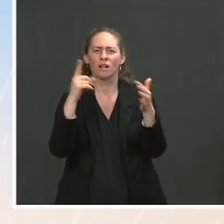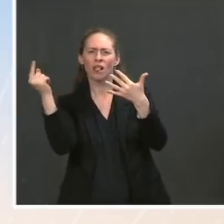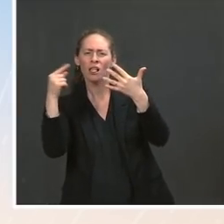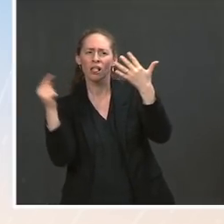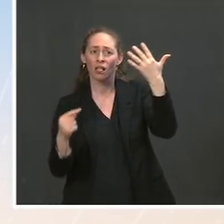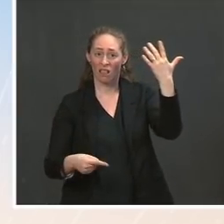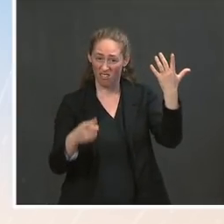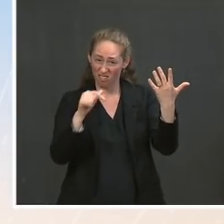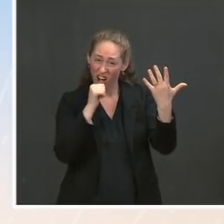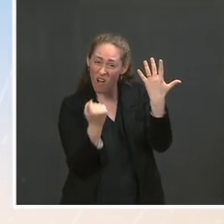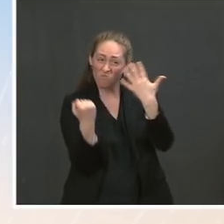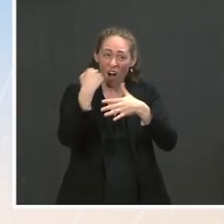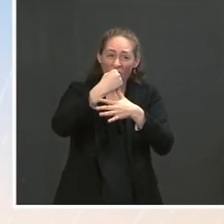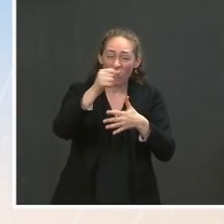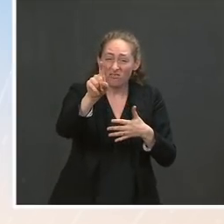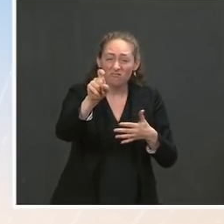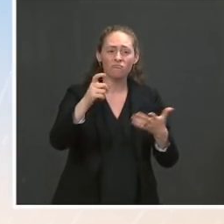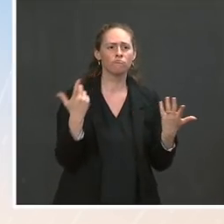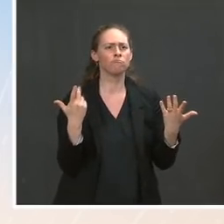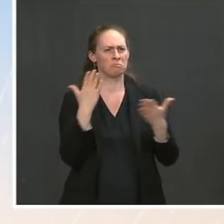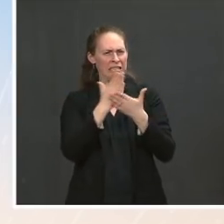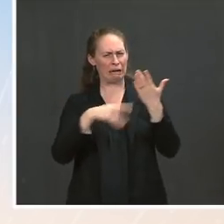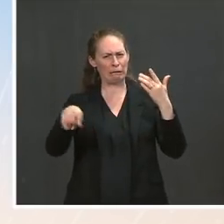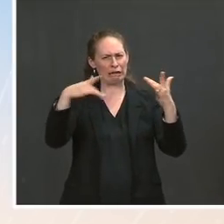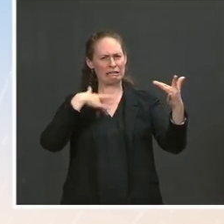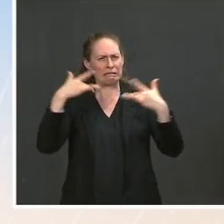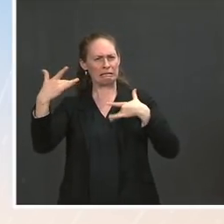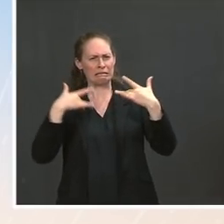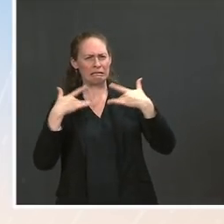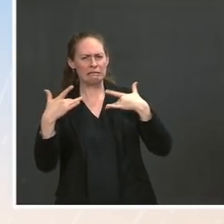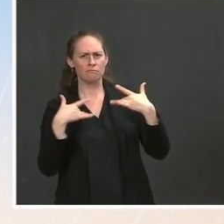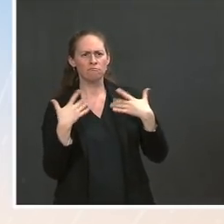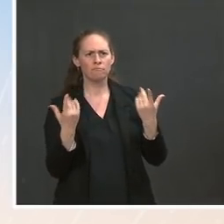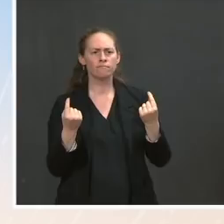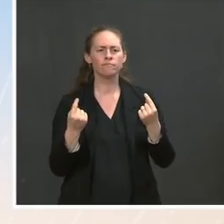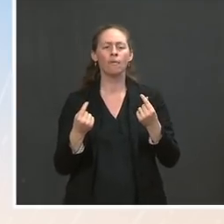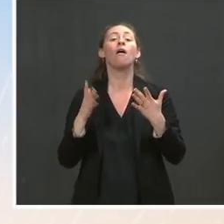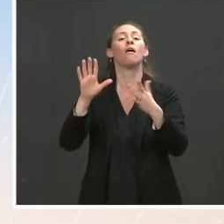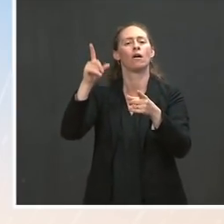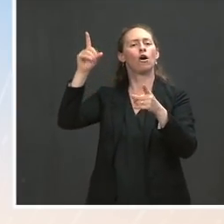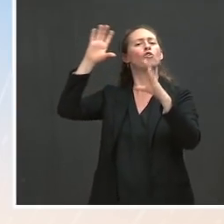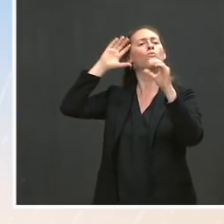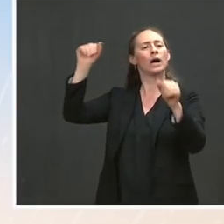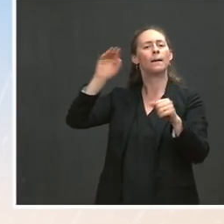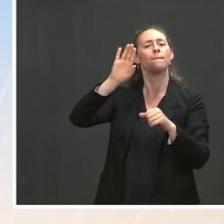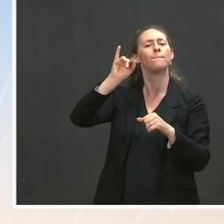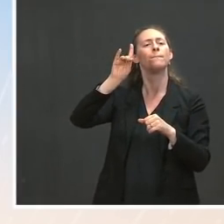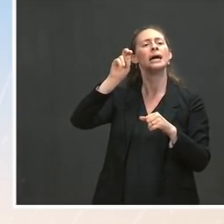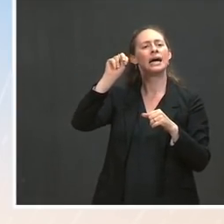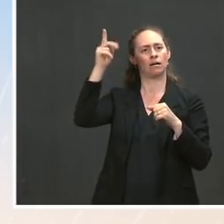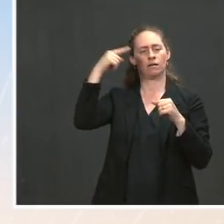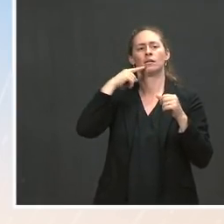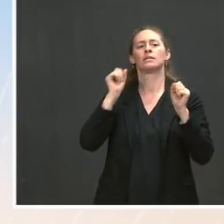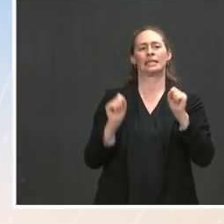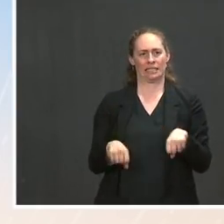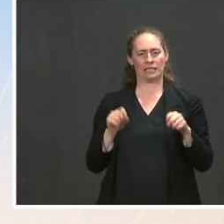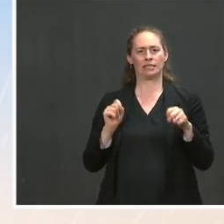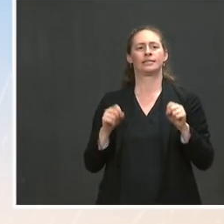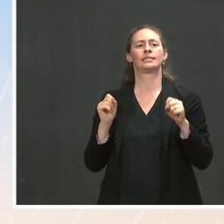as one of the few people in government whoever beat the NRA twice by leading the fight to pass the Brady Bill and the assault weapons ban.